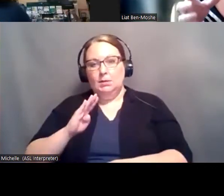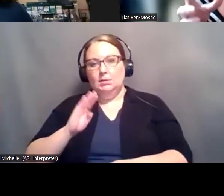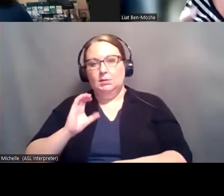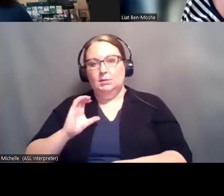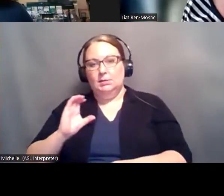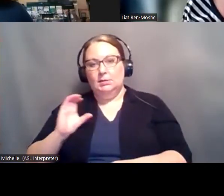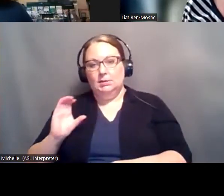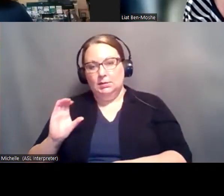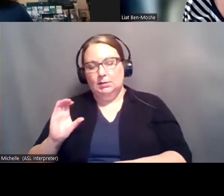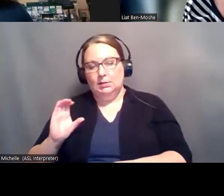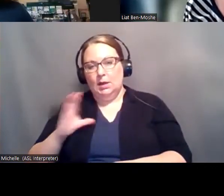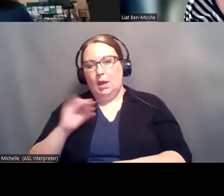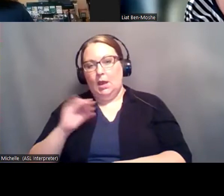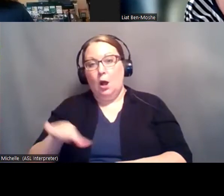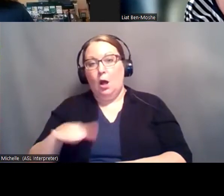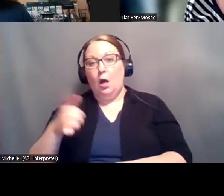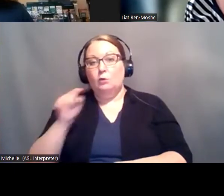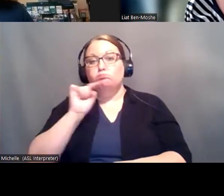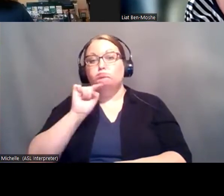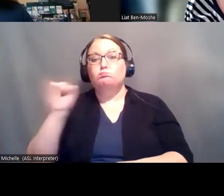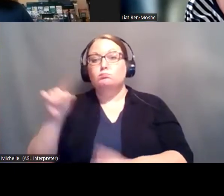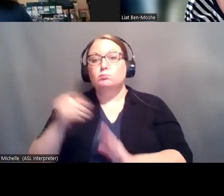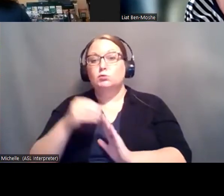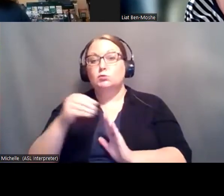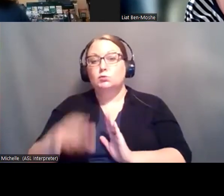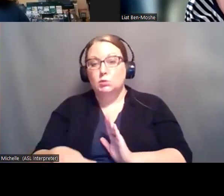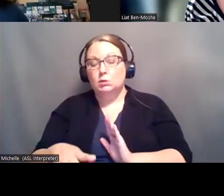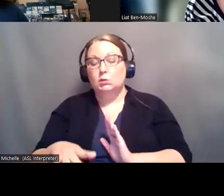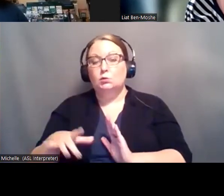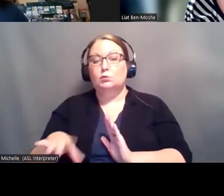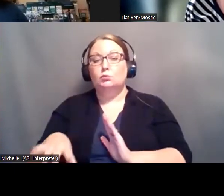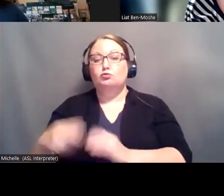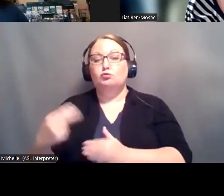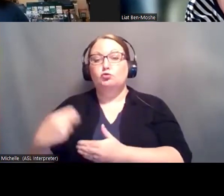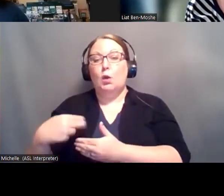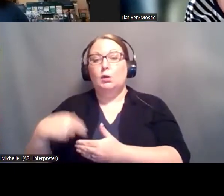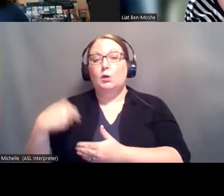Also, a lot of other students along the way came also